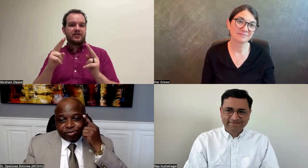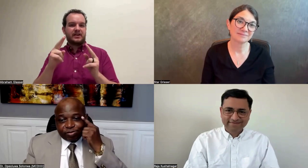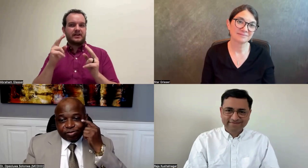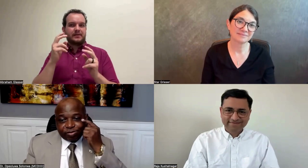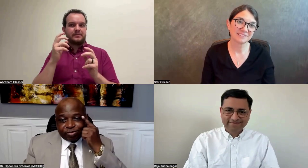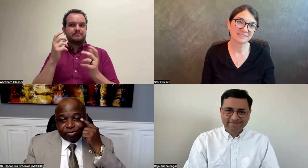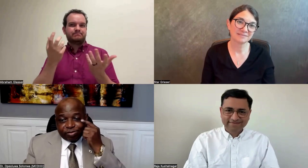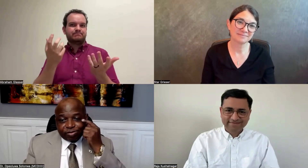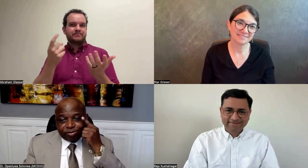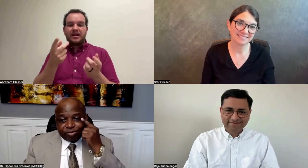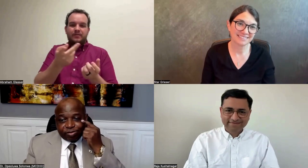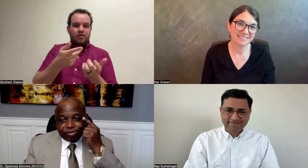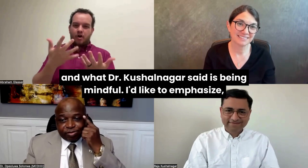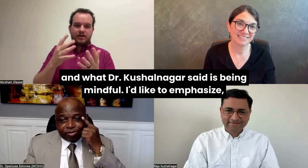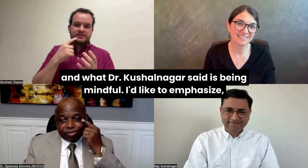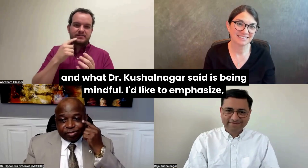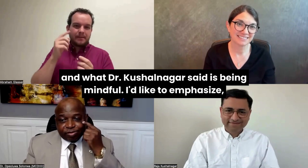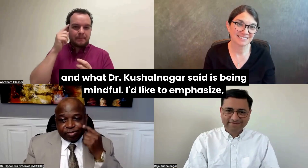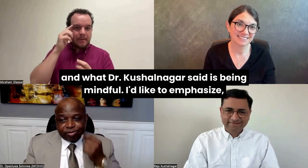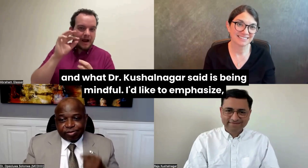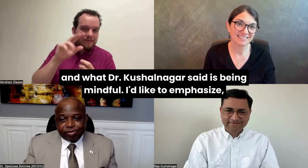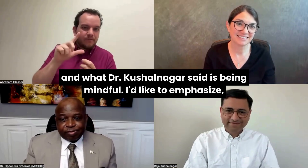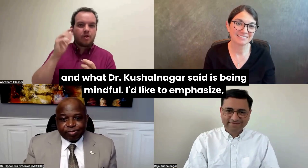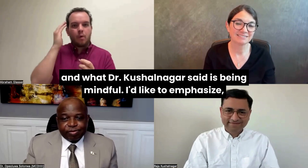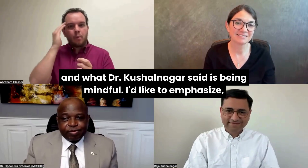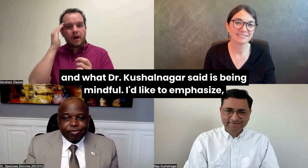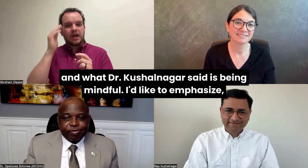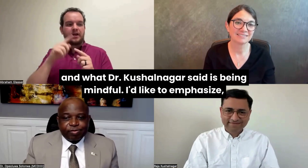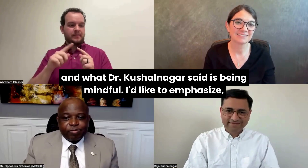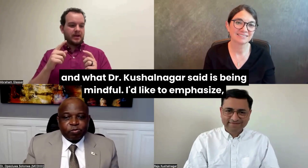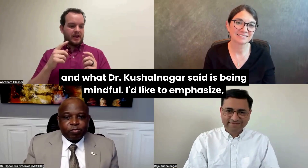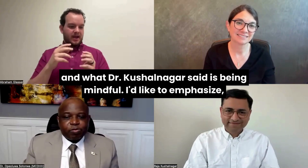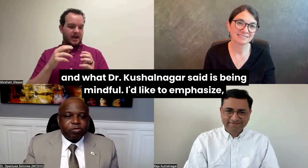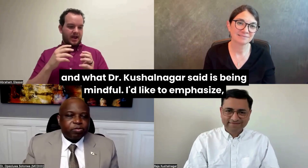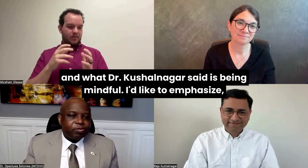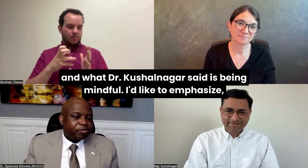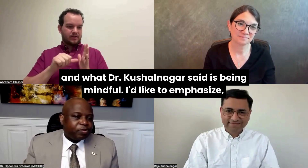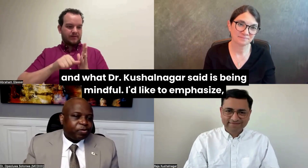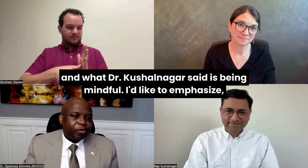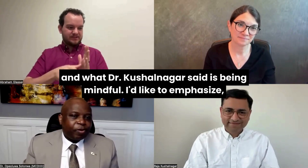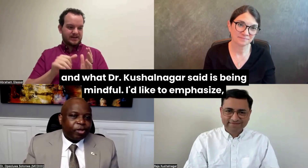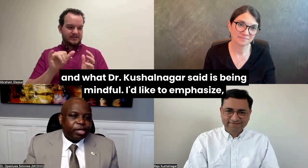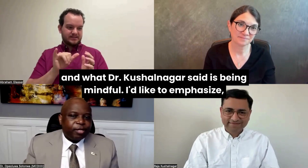and what Dr. Kushalnagar said is being mindful. I'd like to emphasize, for example,